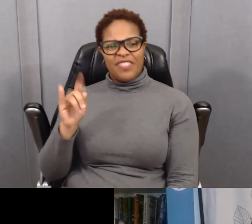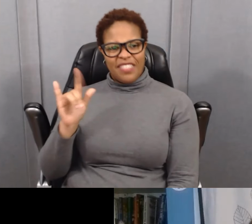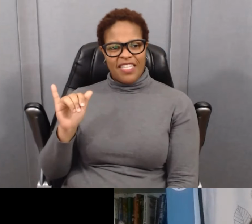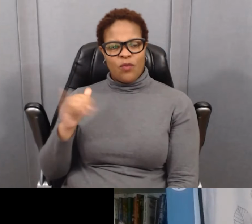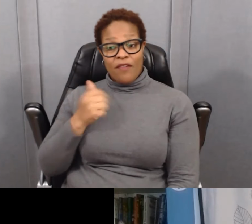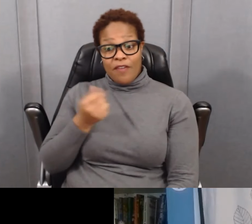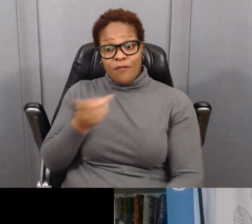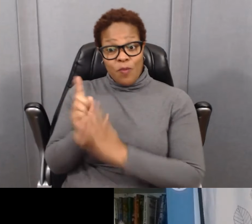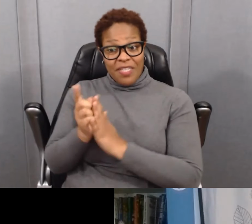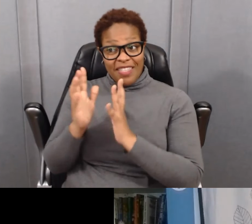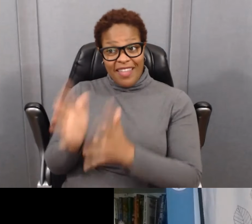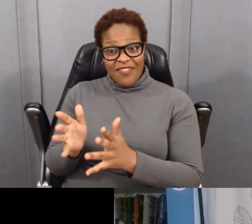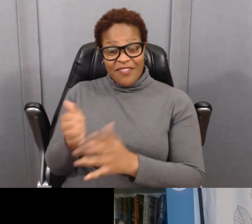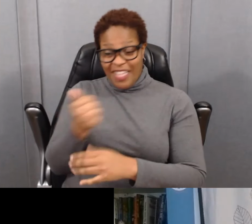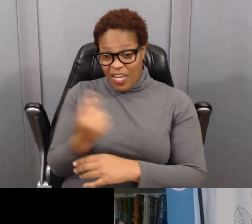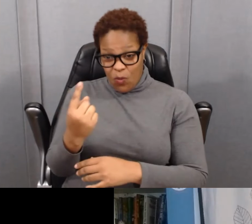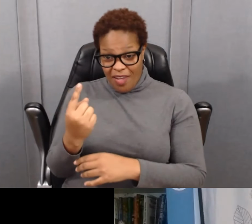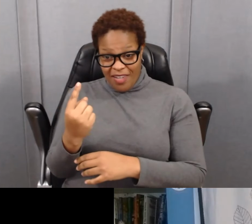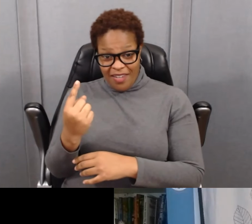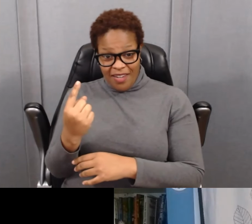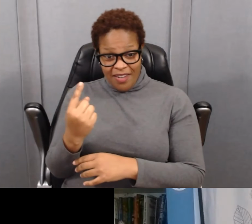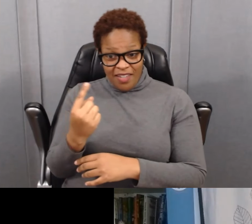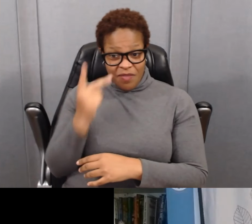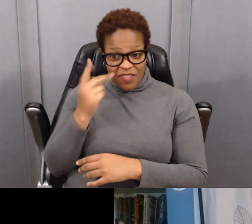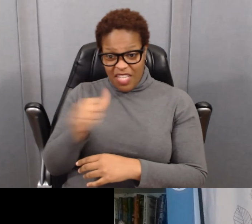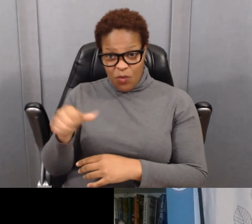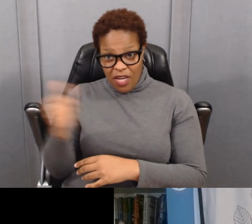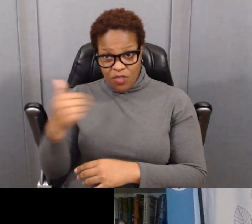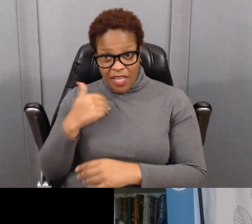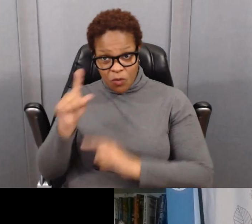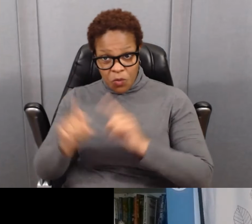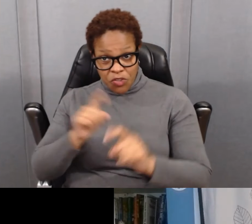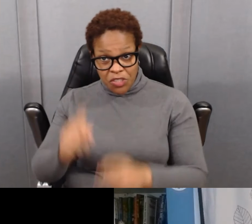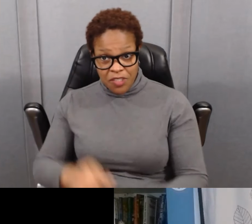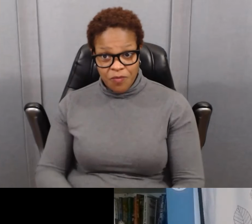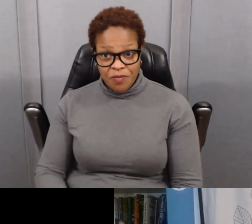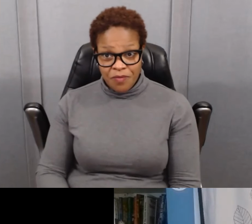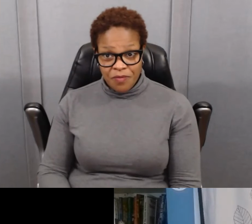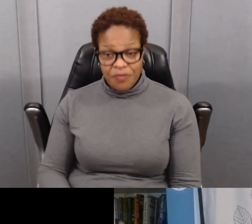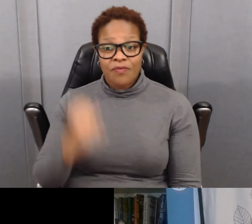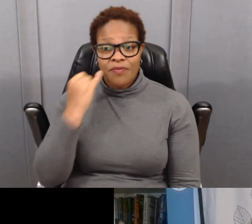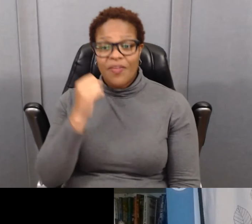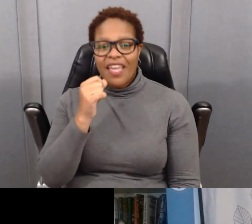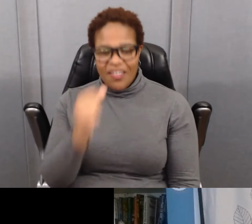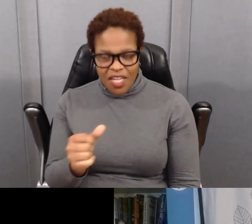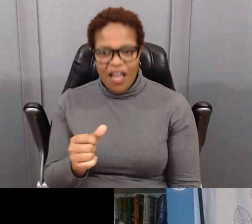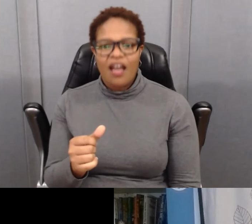is there anyone, I'm looking to see if there's anybody else that's got a question, if not, I am going to let you,